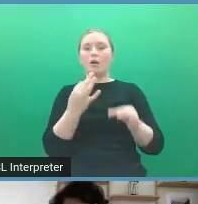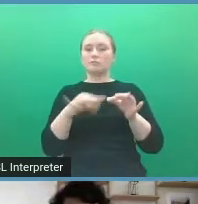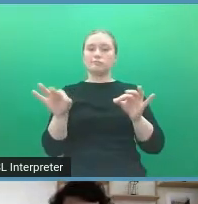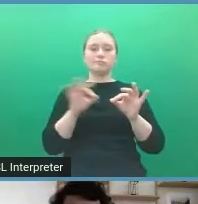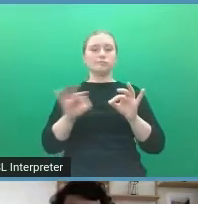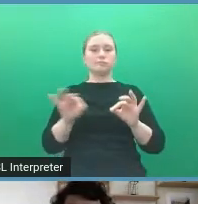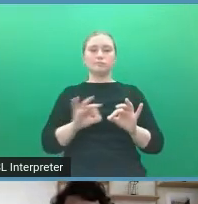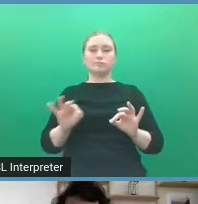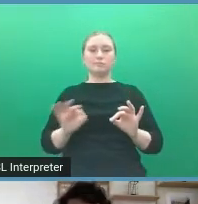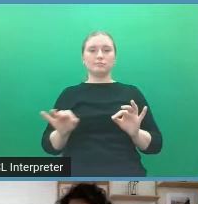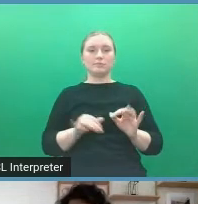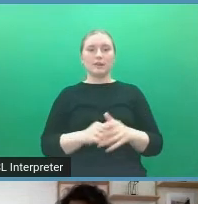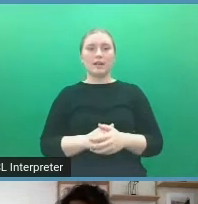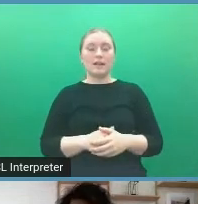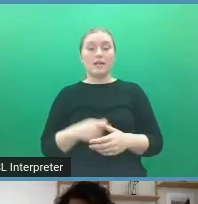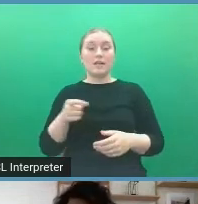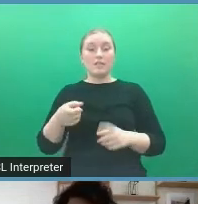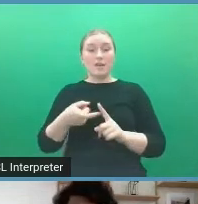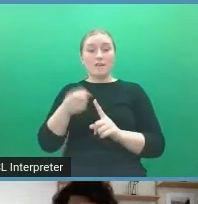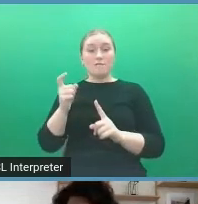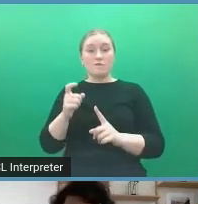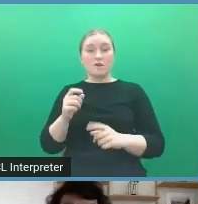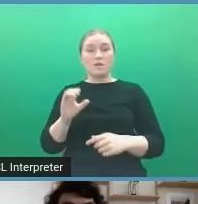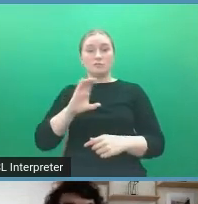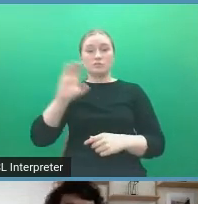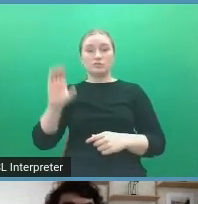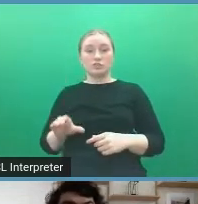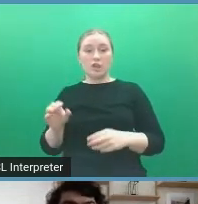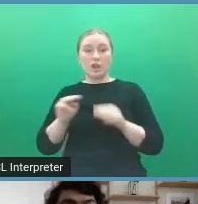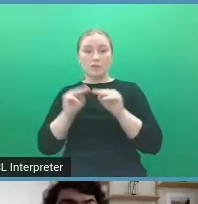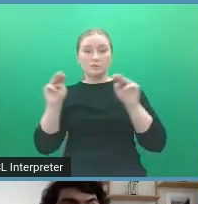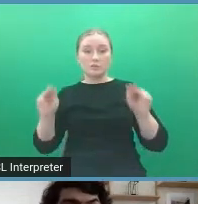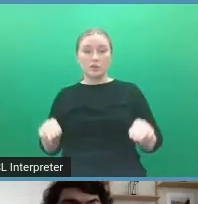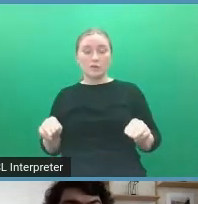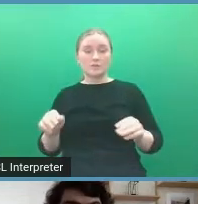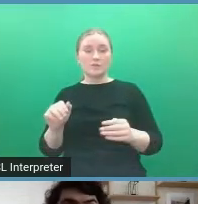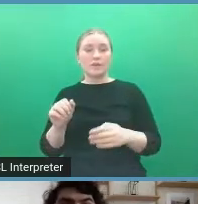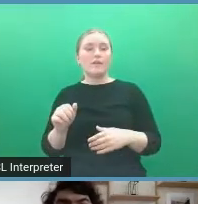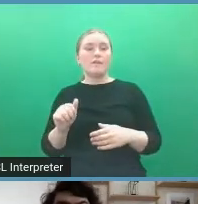Museum of Contemporary Art Chicago and came out of a project that we developed with them